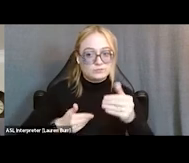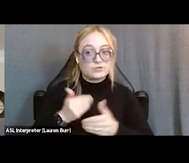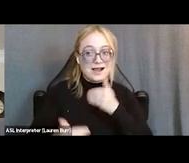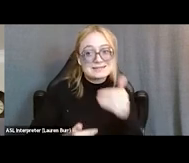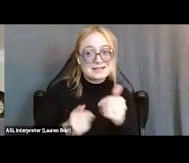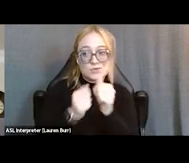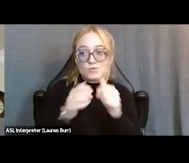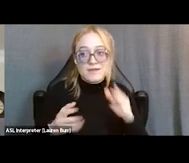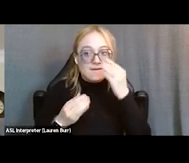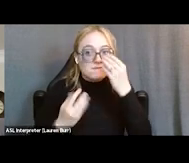Next slide please.